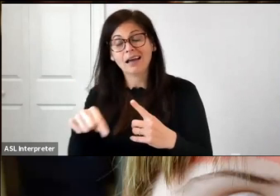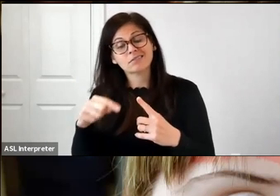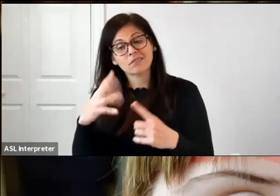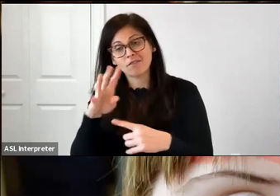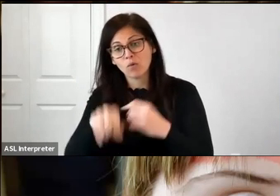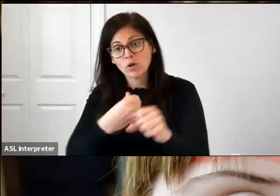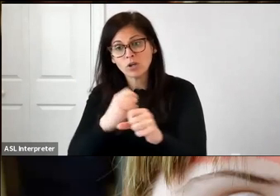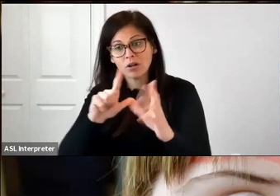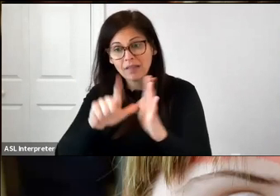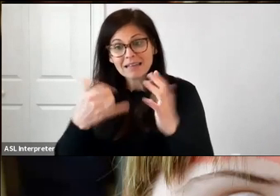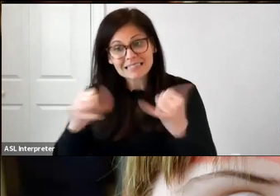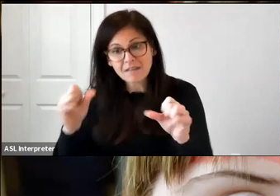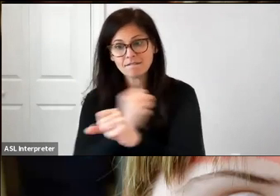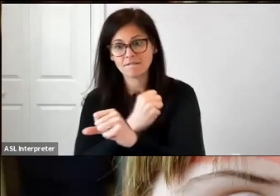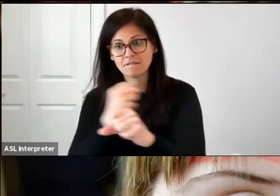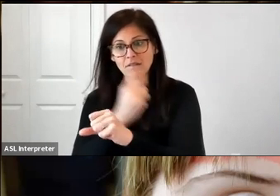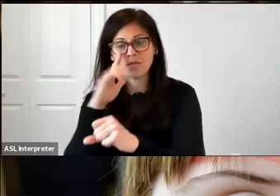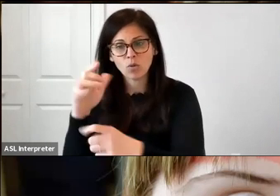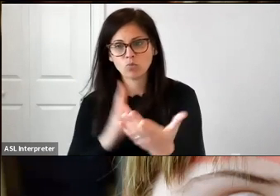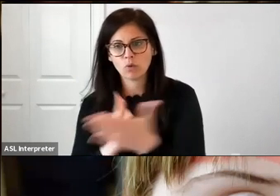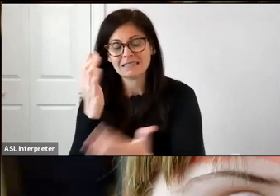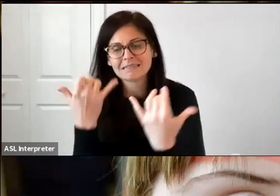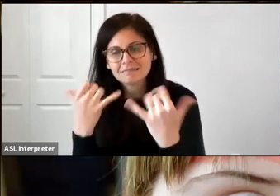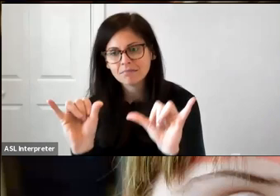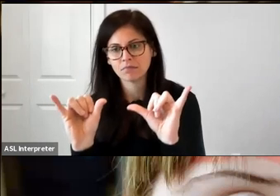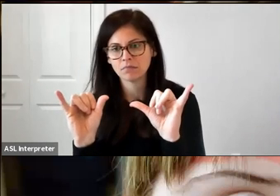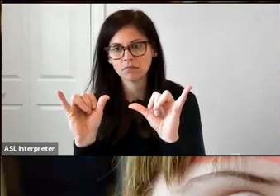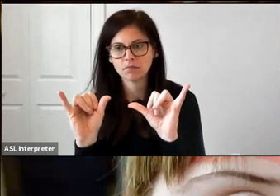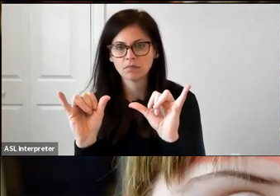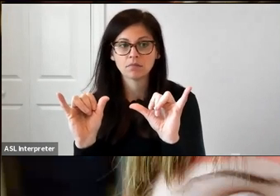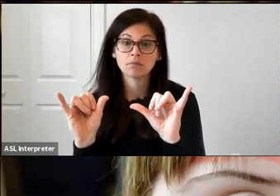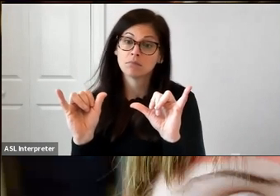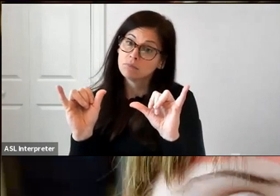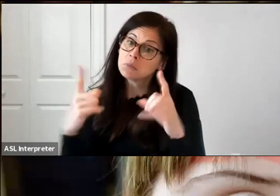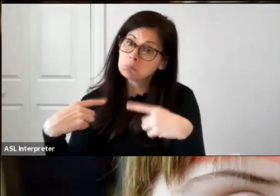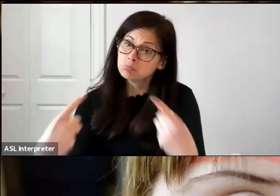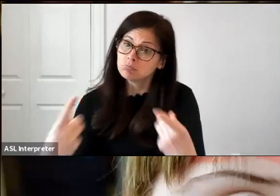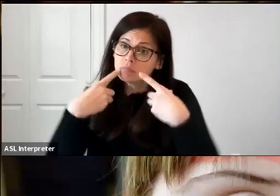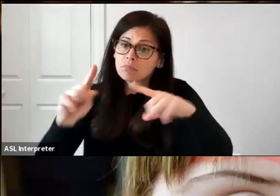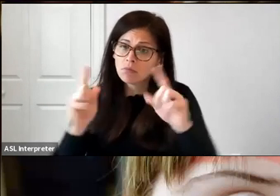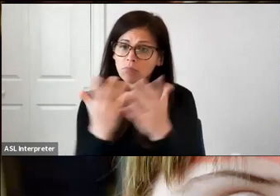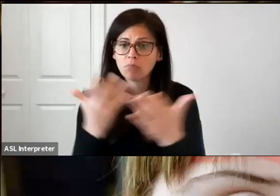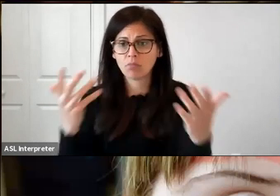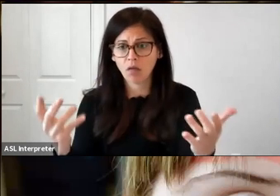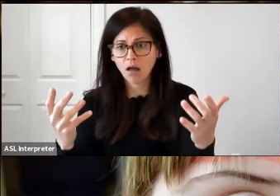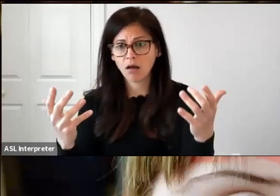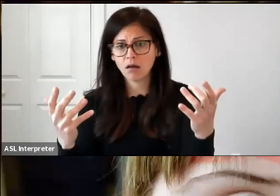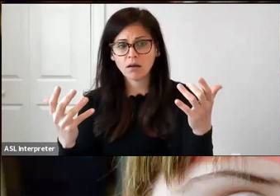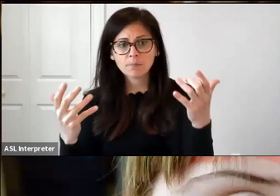But also, having accomplished so much. Today, I want to share this Award